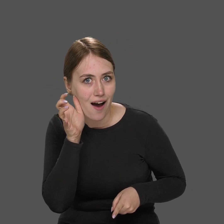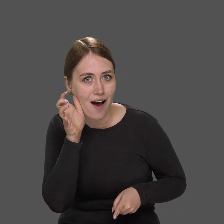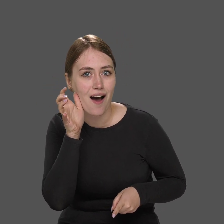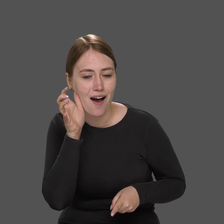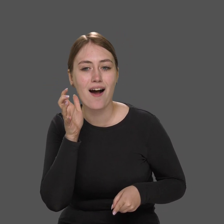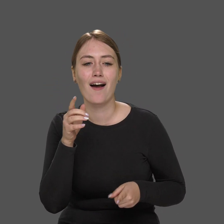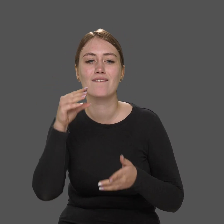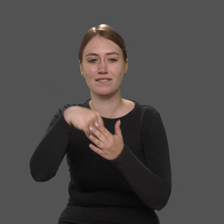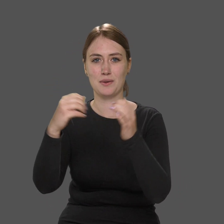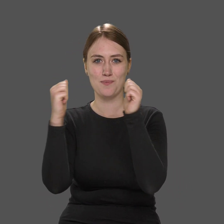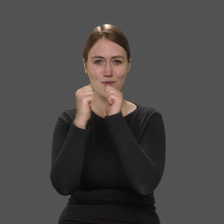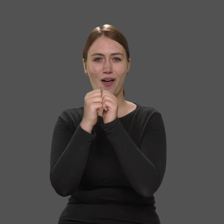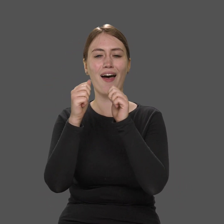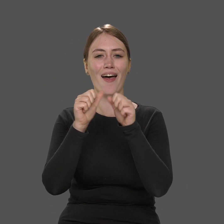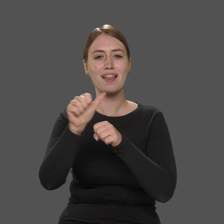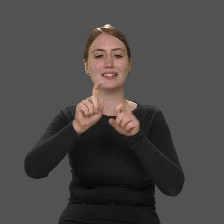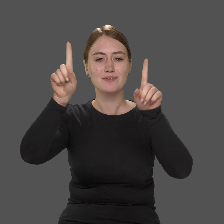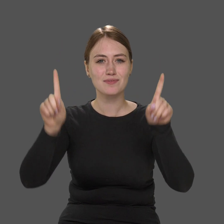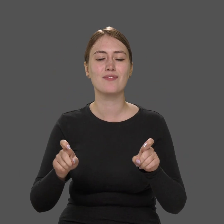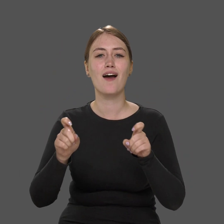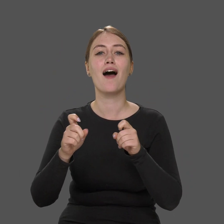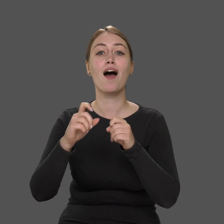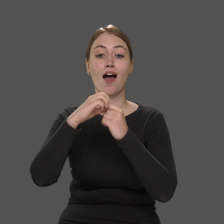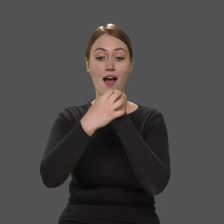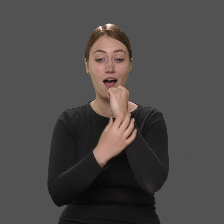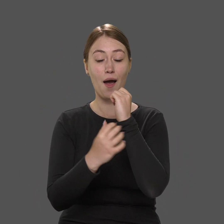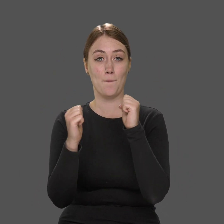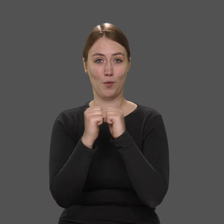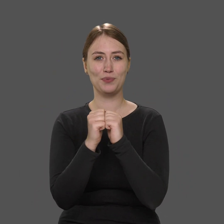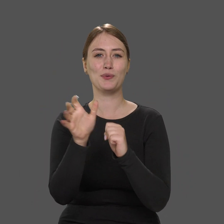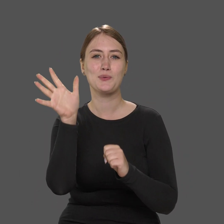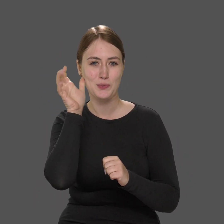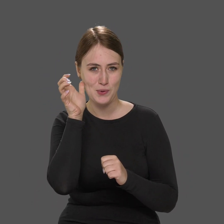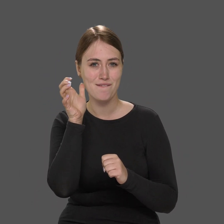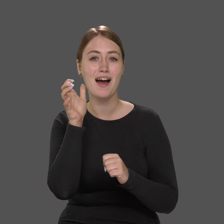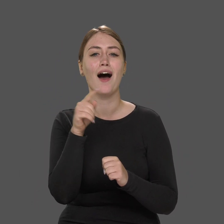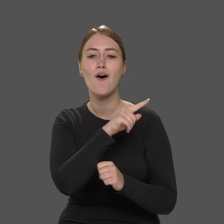the auditory cortex is automatically activated,